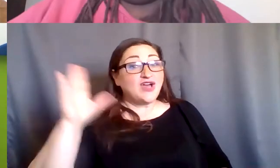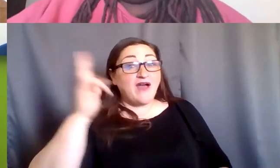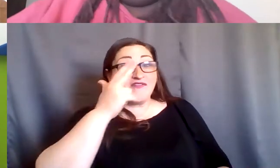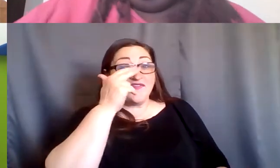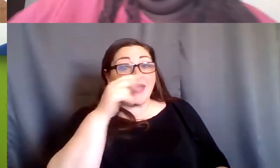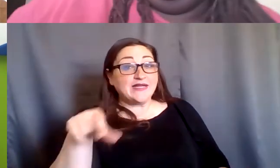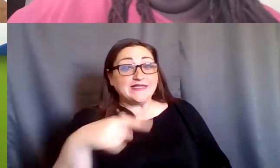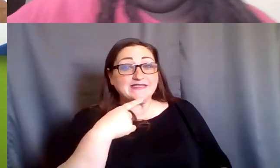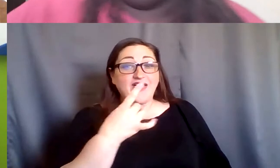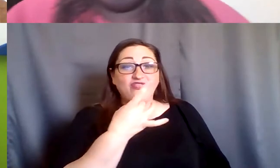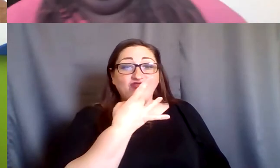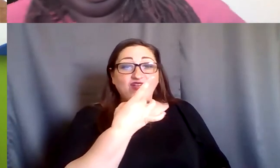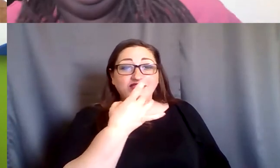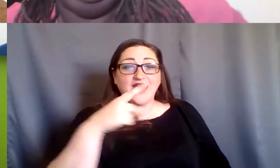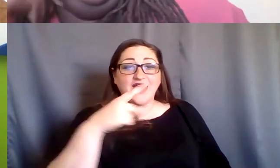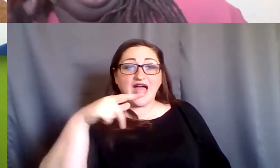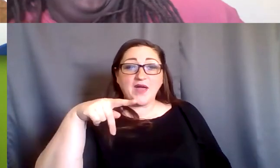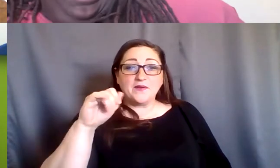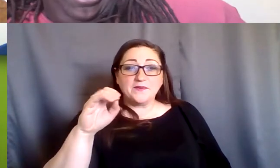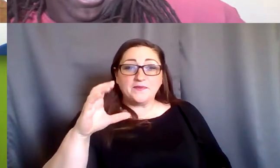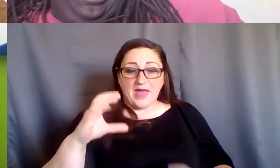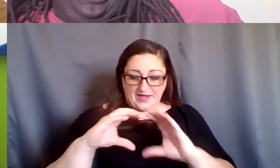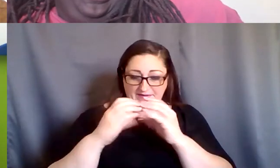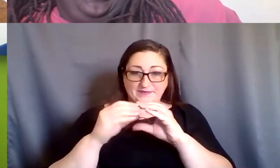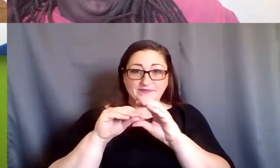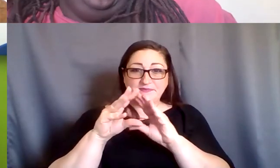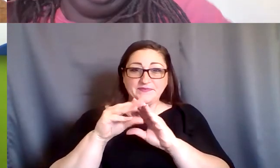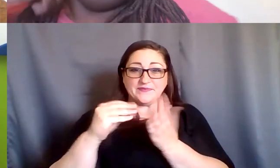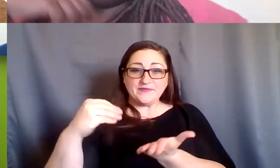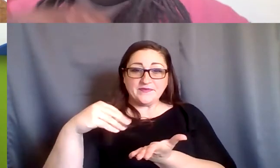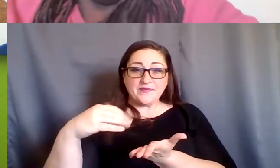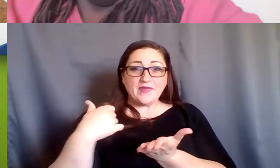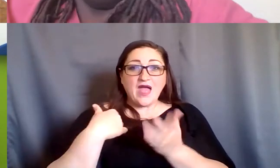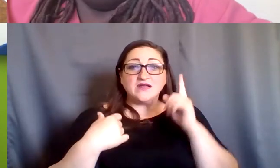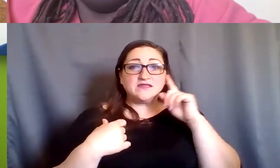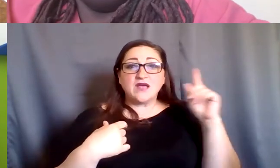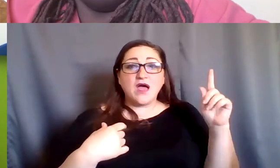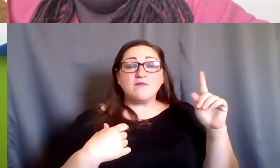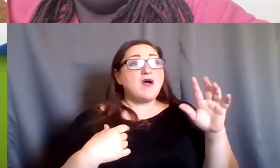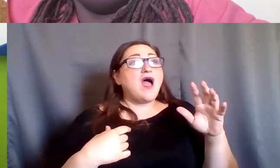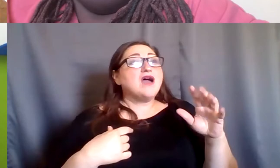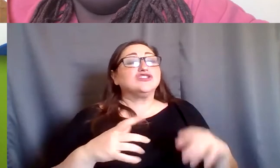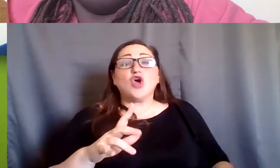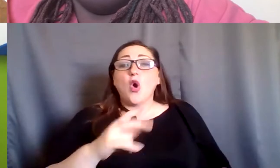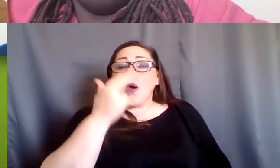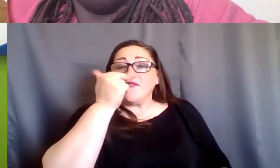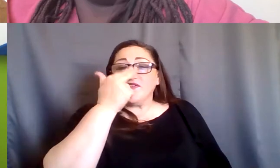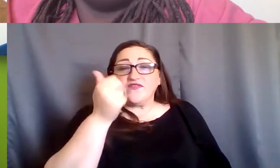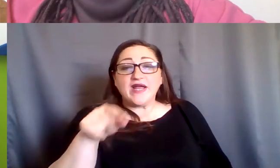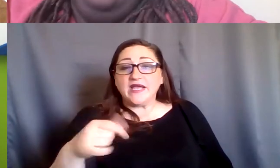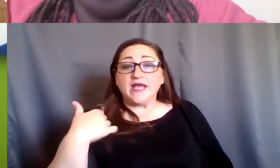People who—nondisabled people never care if a sidewalk has a curb cut until they’re rolling a stroller or luggage